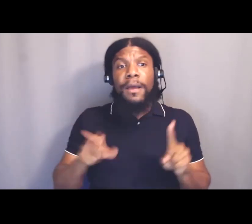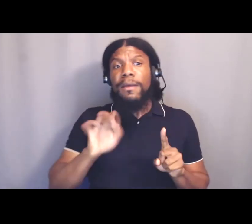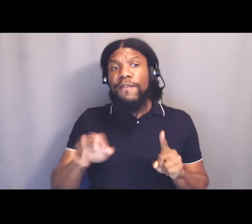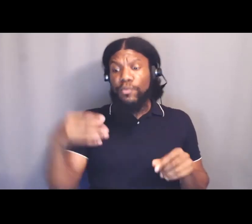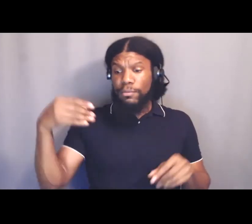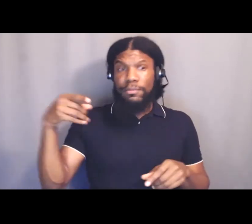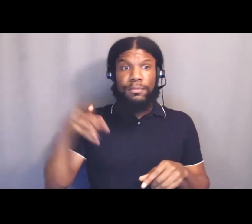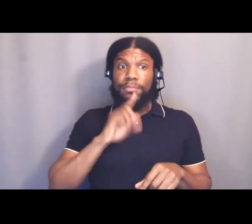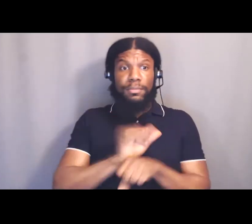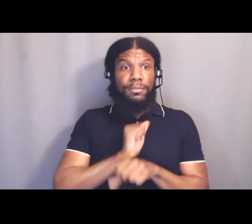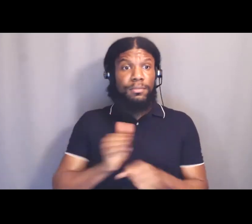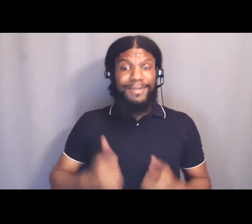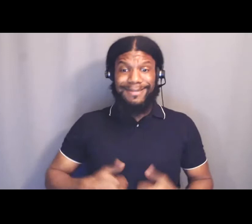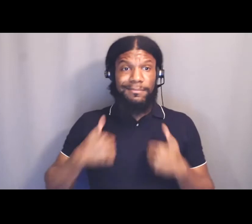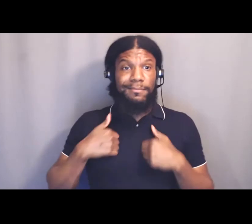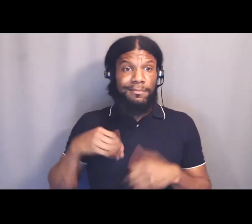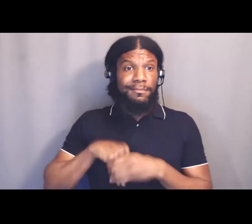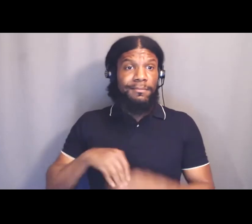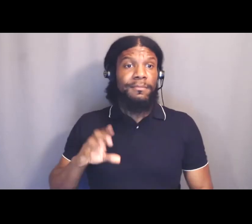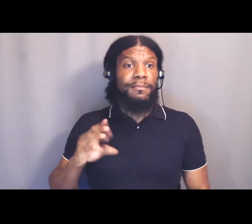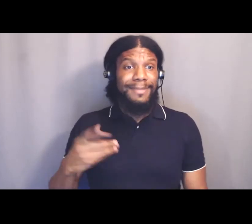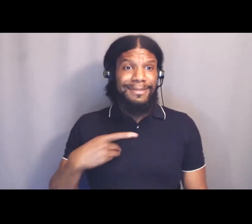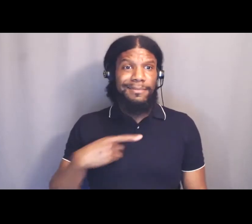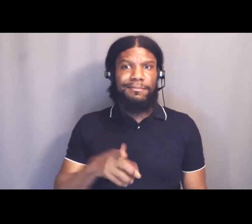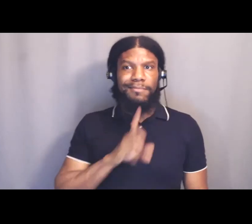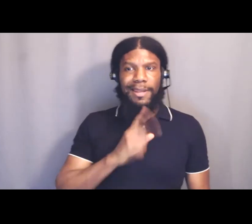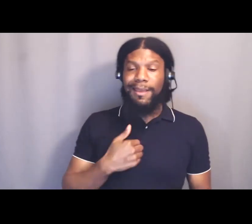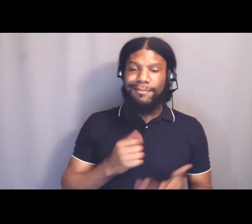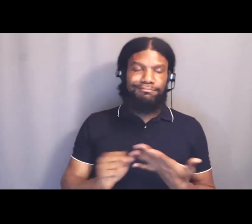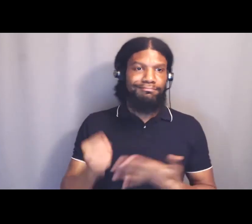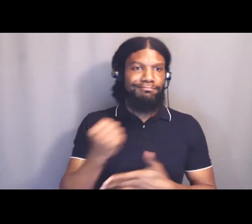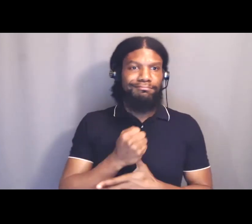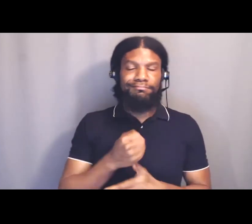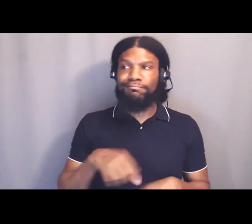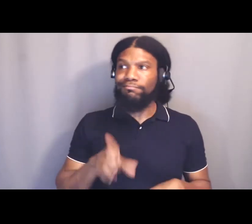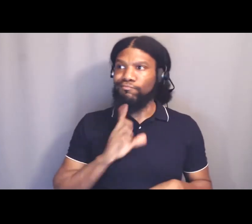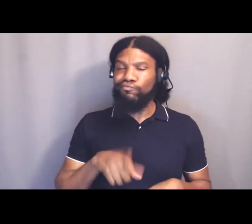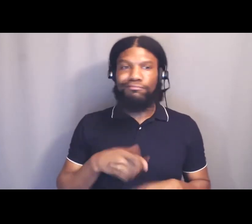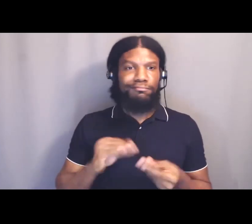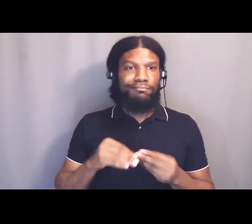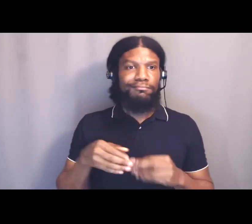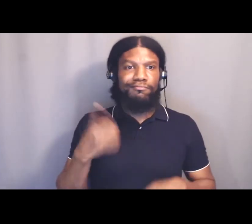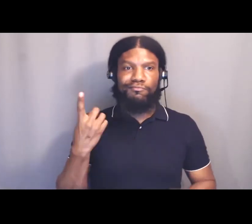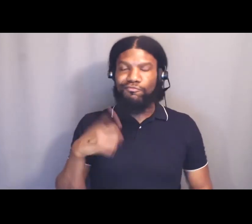of course, you know, I'm the number one Prince fan. If you go to Minneapolis, you got to go to Paisley Park